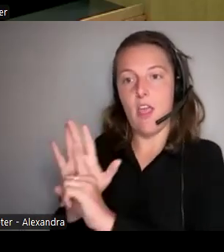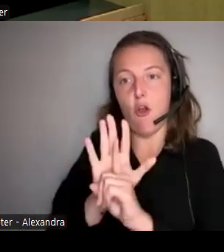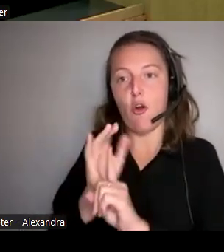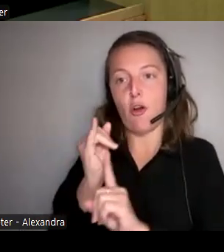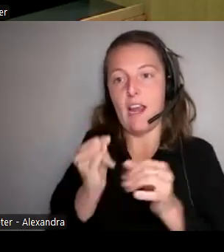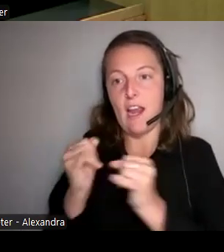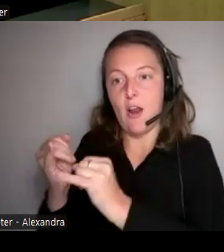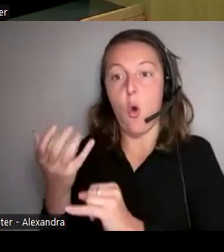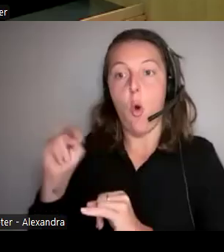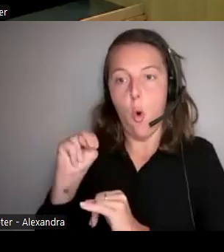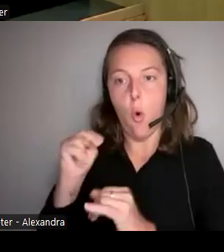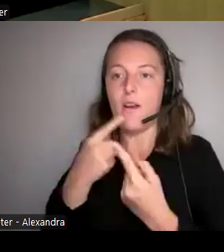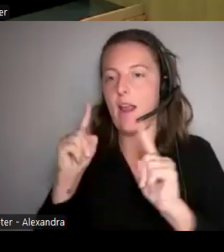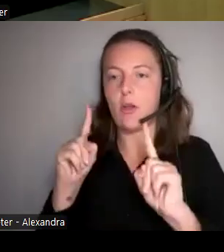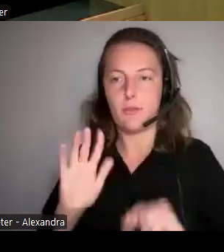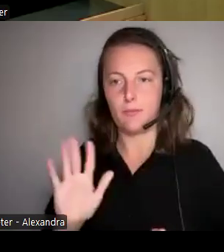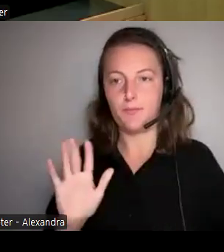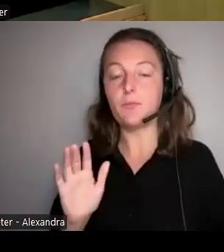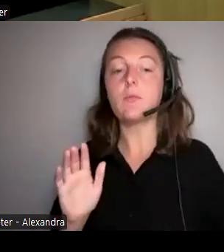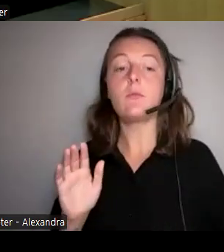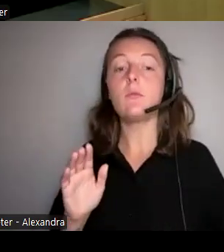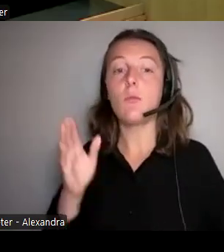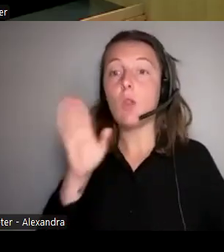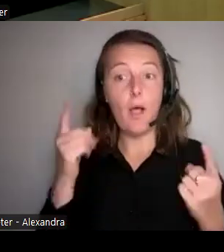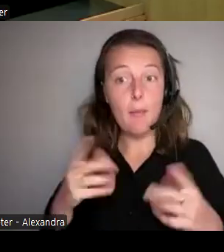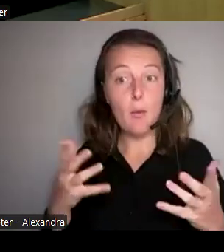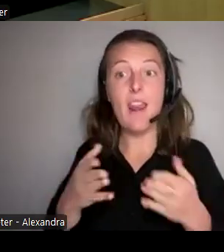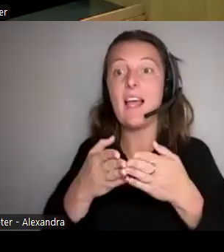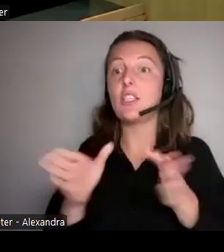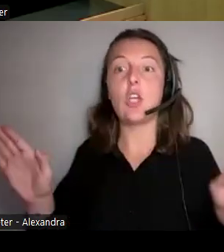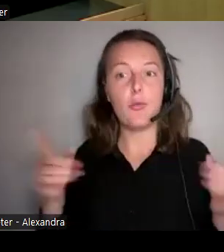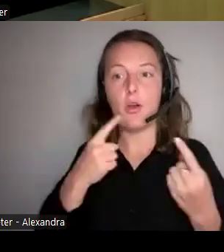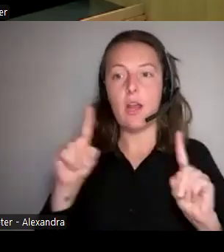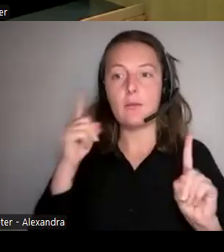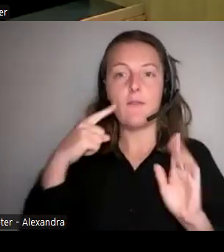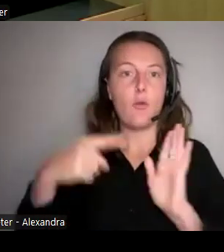Okay. Um what'll happen is that there will be a general announcement say for clinical trials